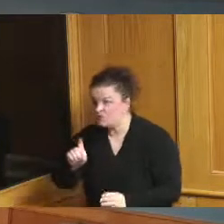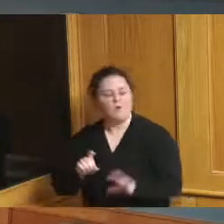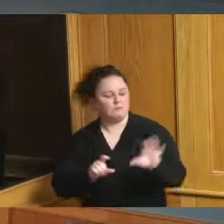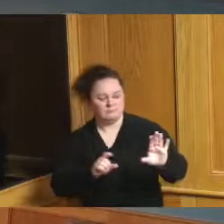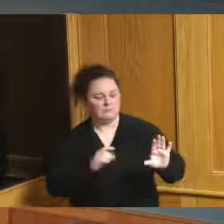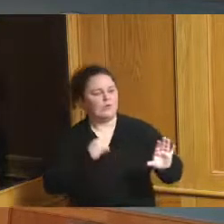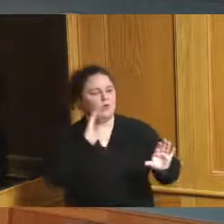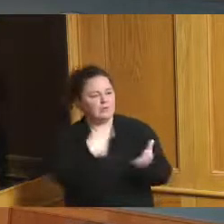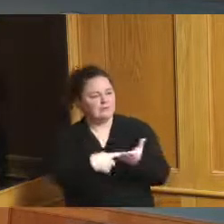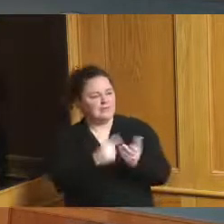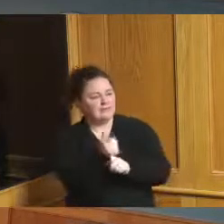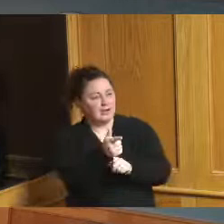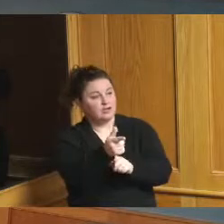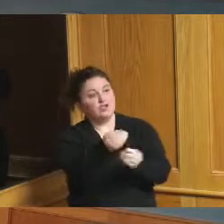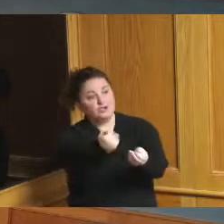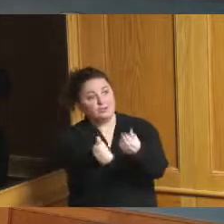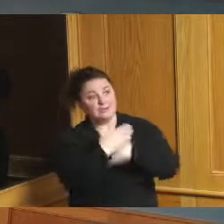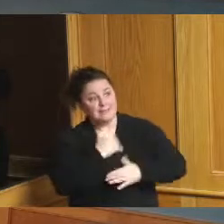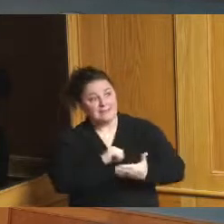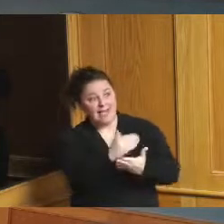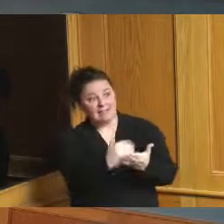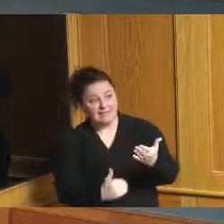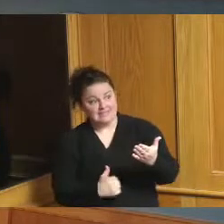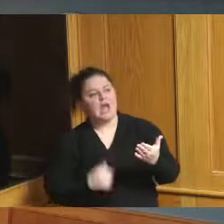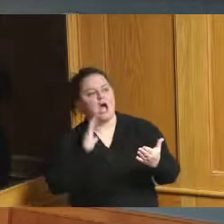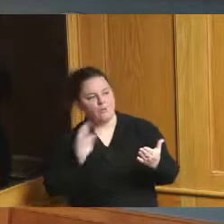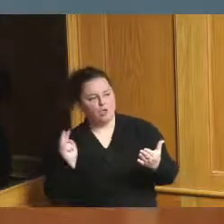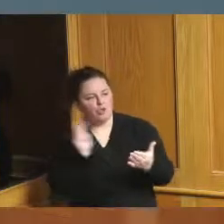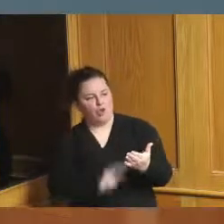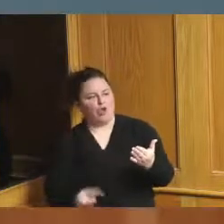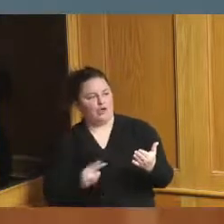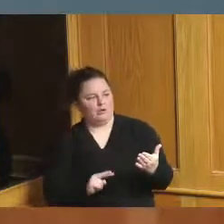then I'll take a look at it and when we talk about the treasury rule